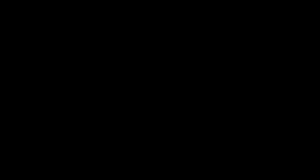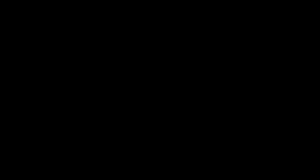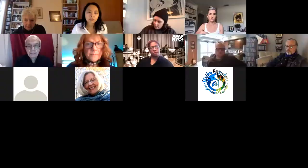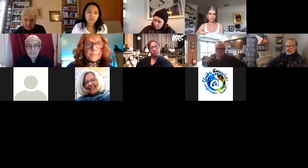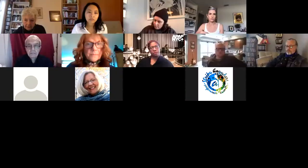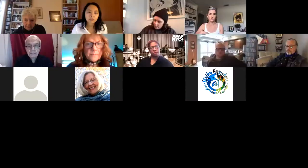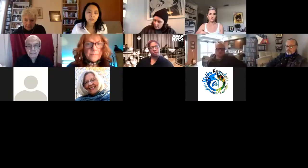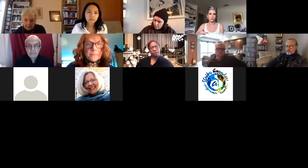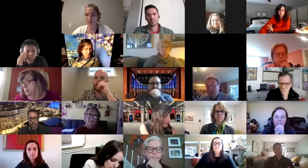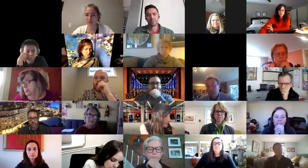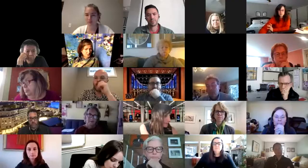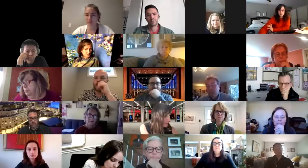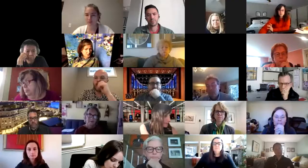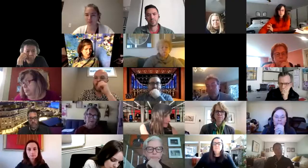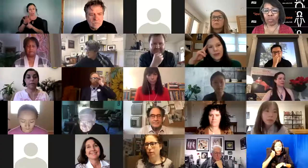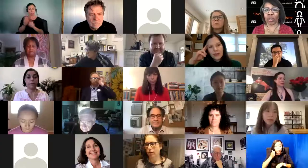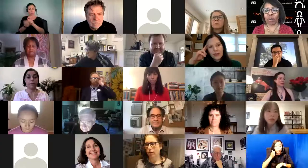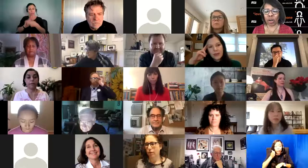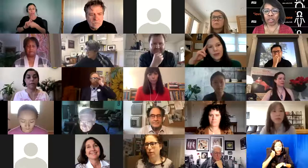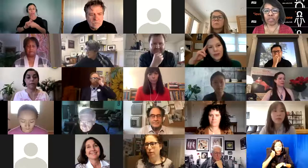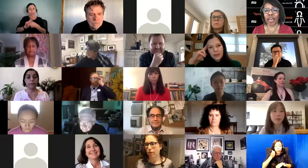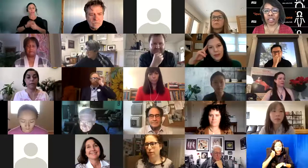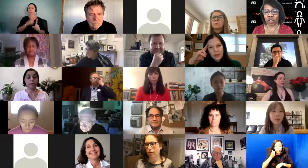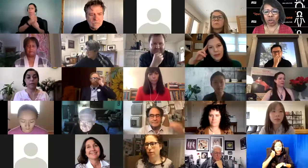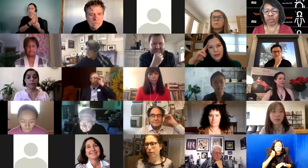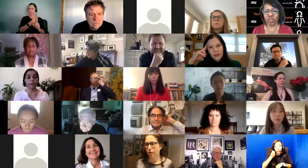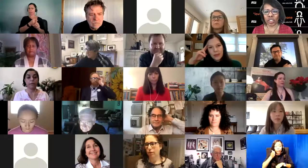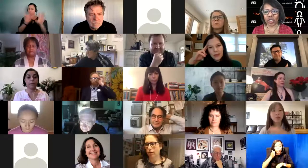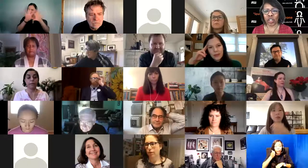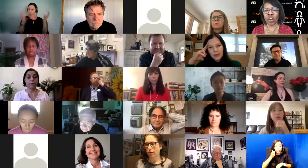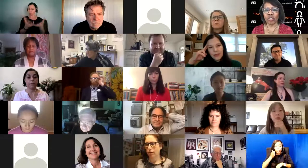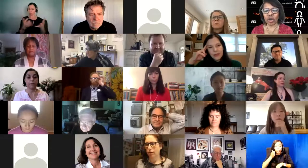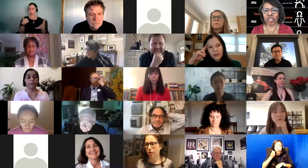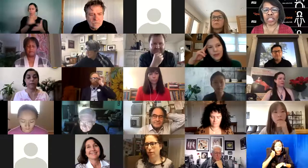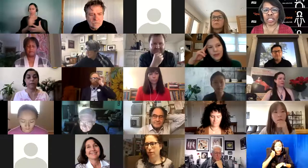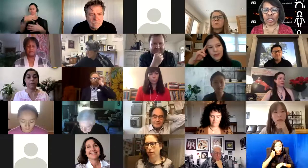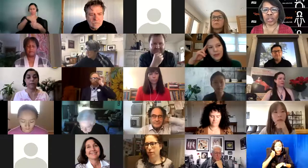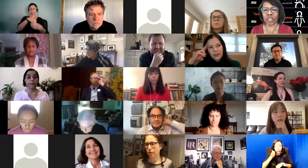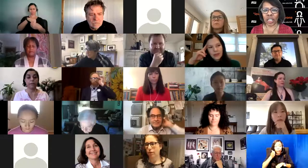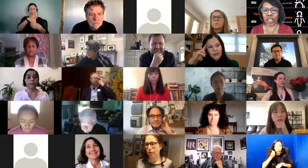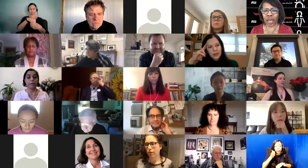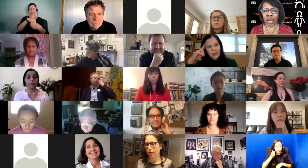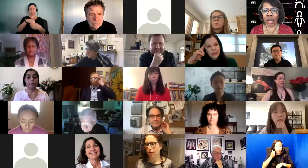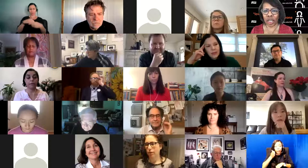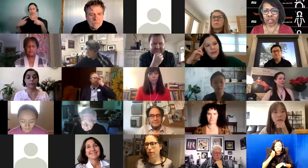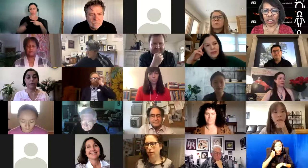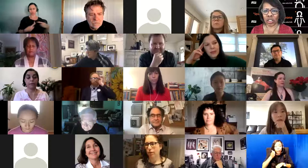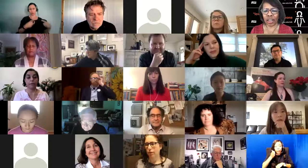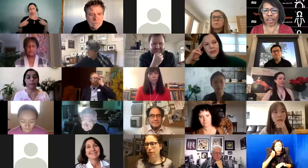that is impacting us globally. And we are part of that global village struggling to deal with climate change.